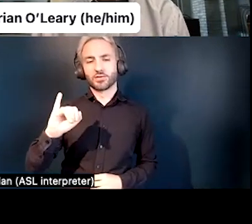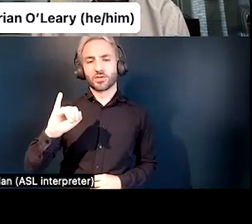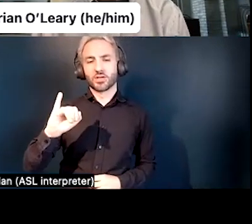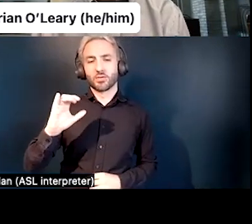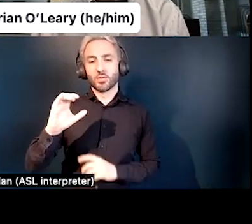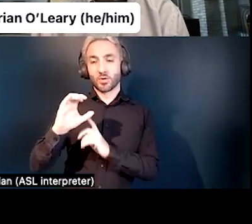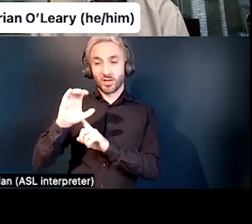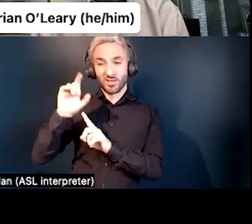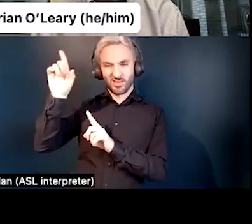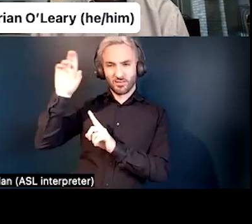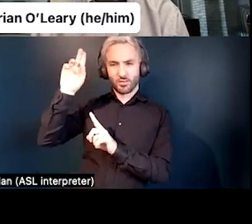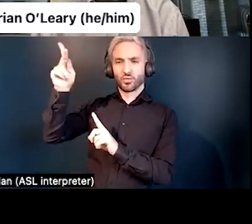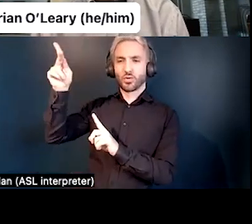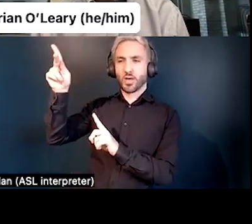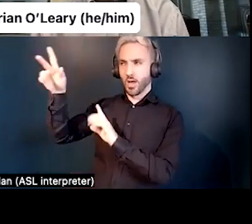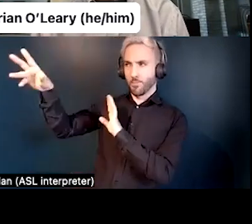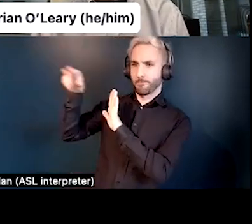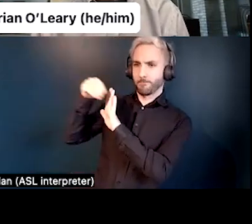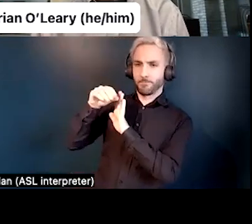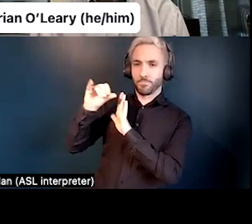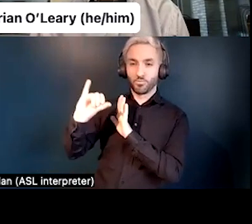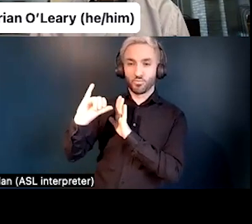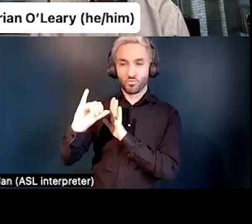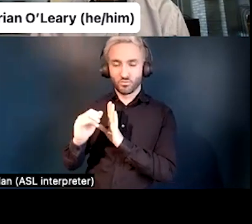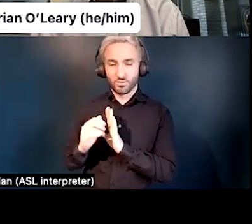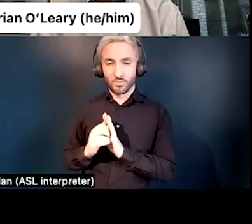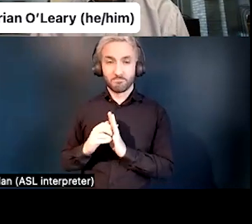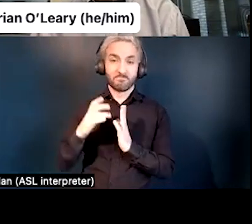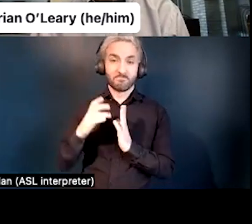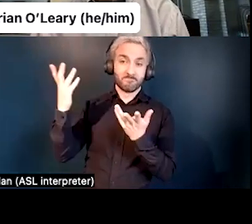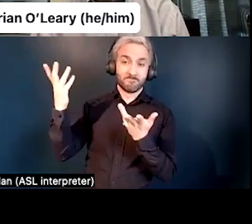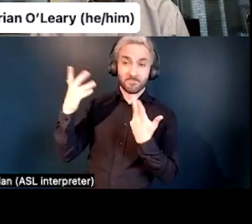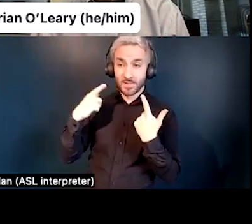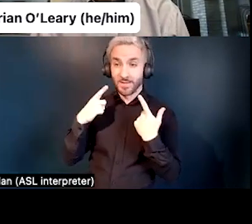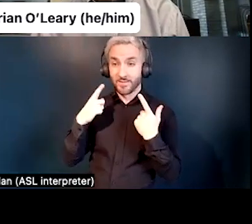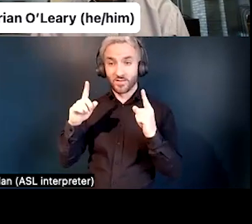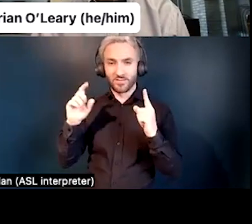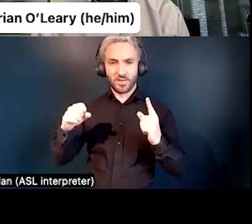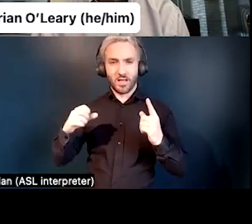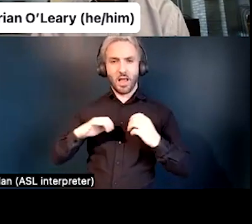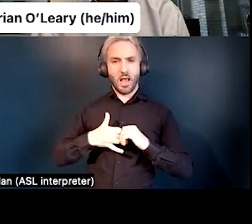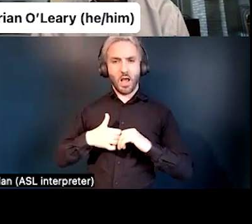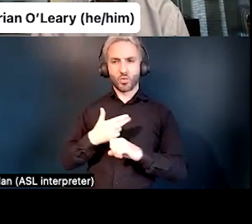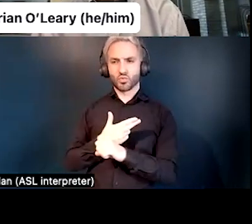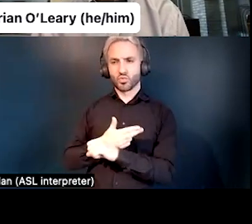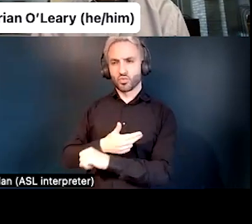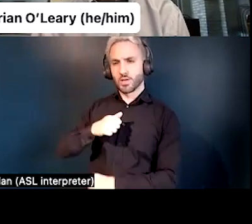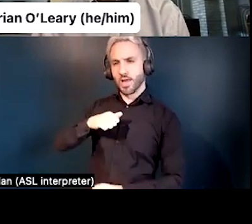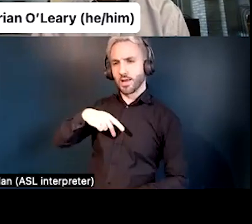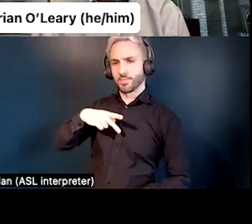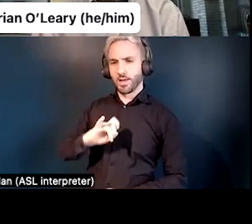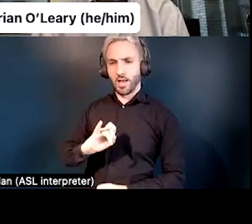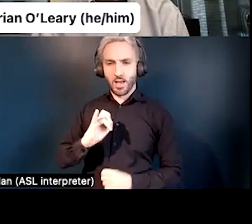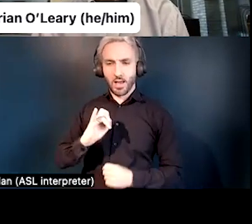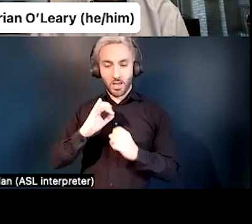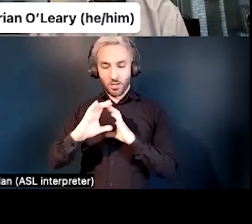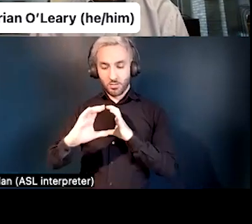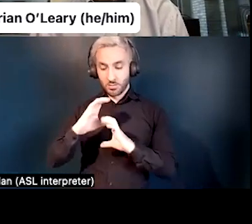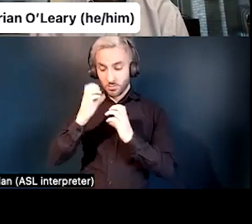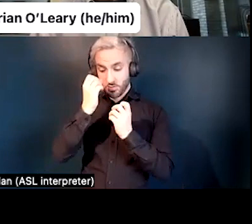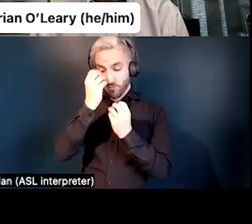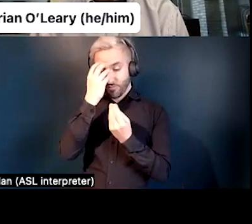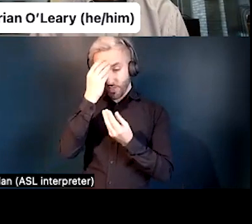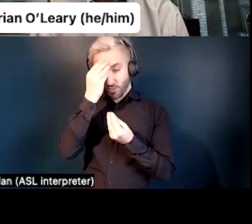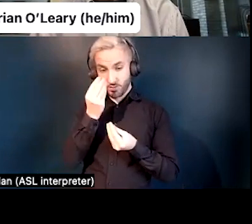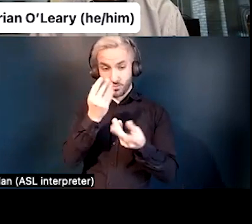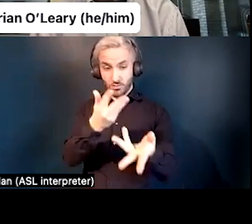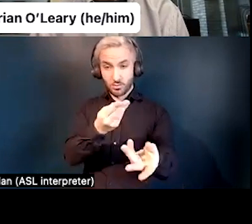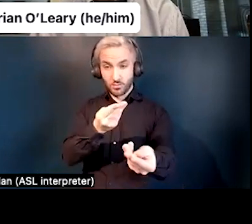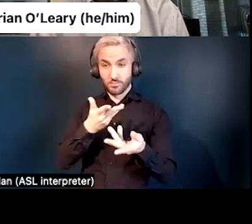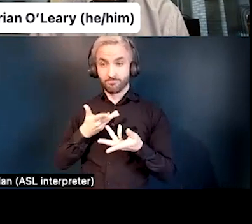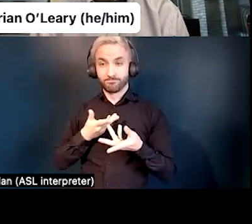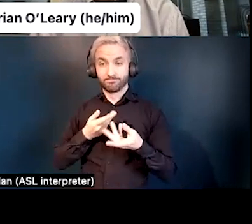are effectively ways to use APIs to communicate information back and forth that allow for smarter